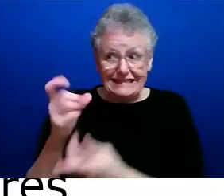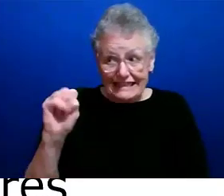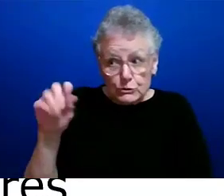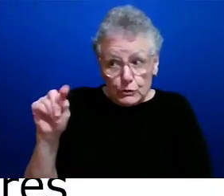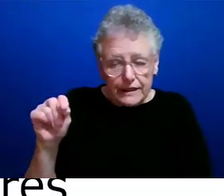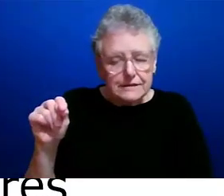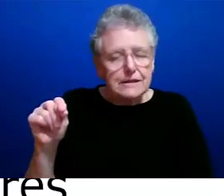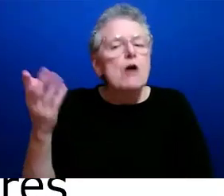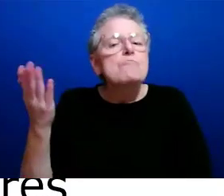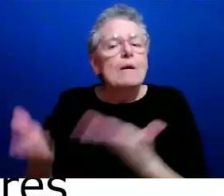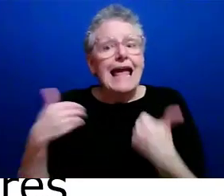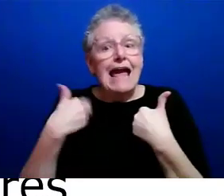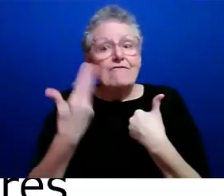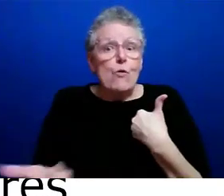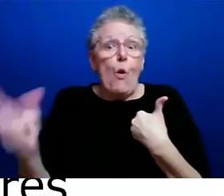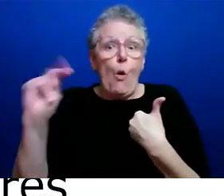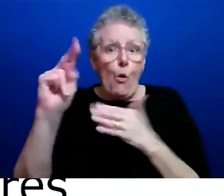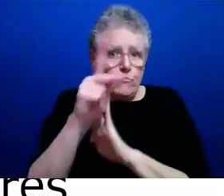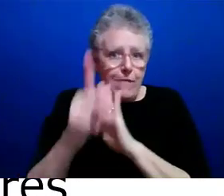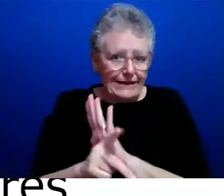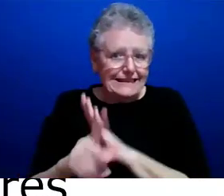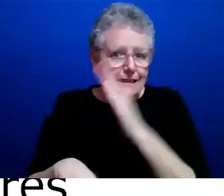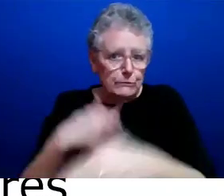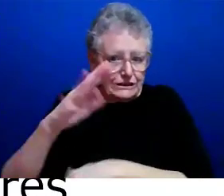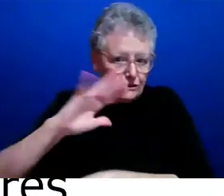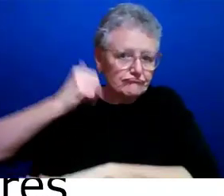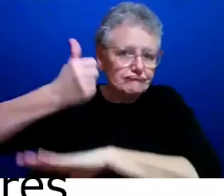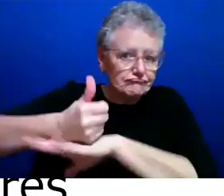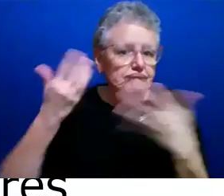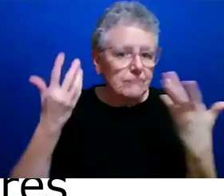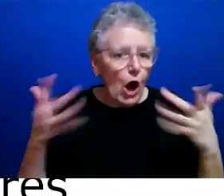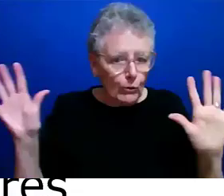likely have policies and procedures in place.